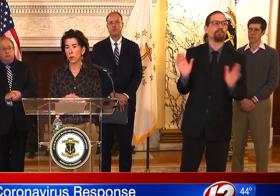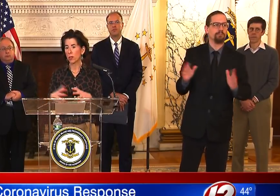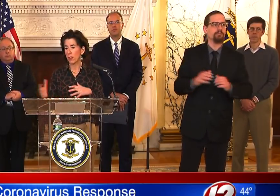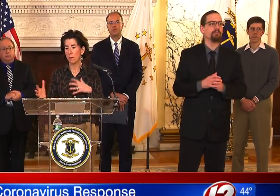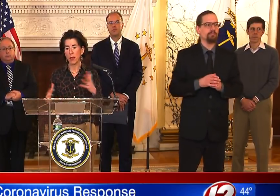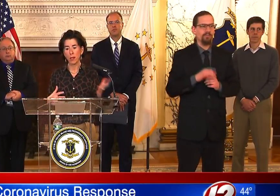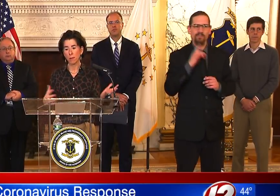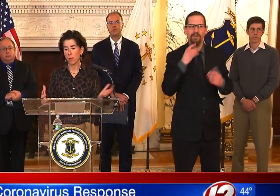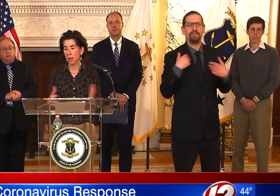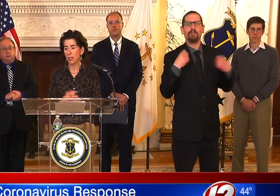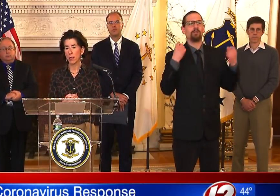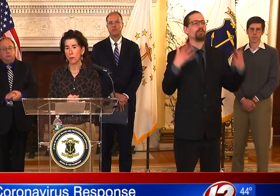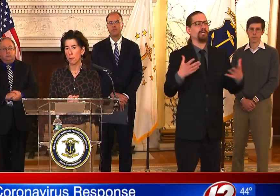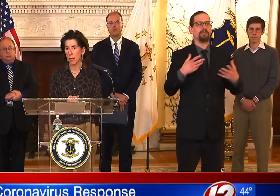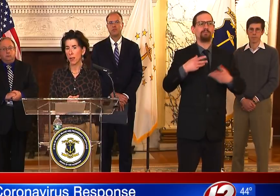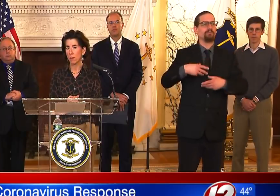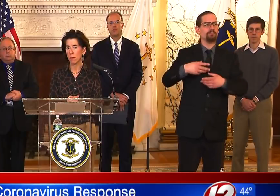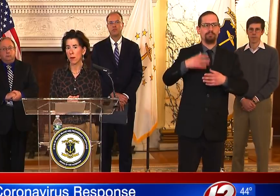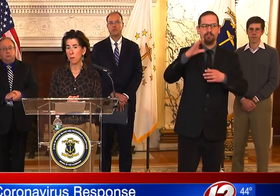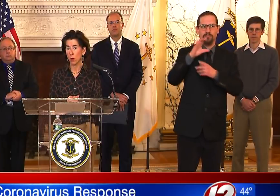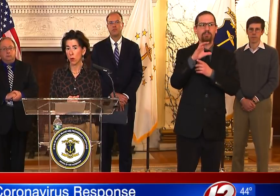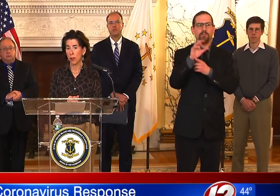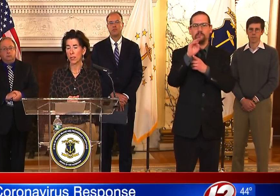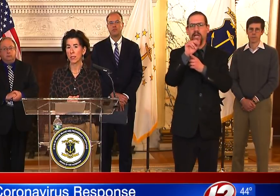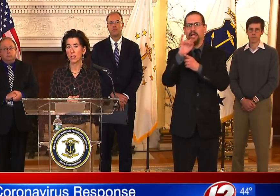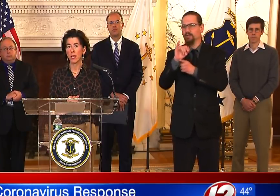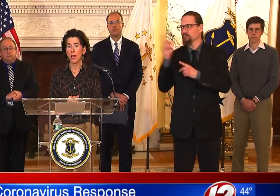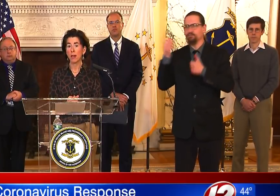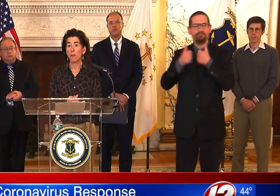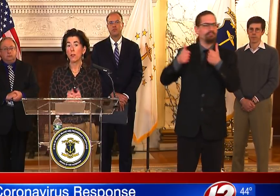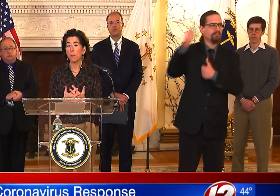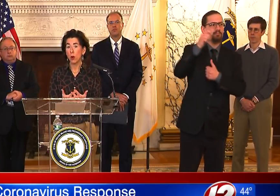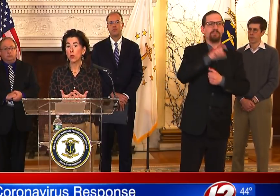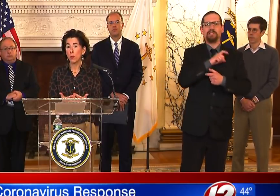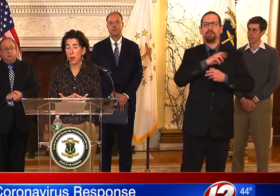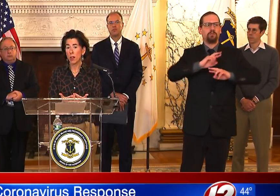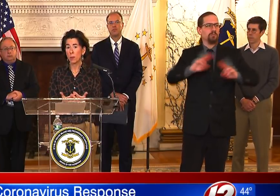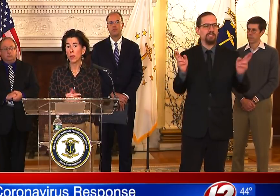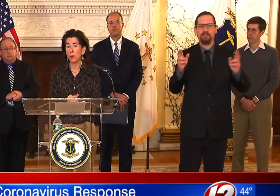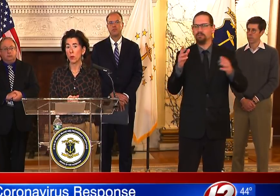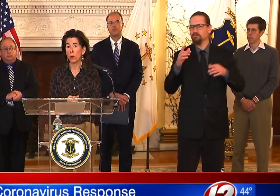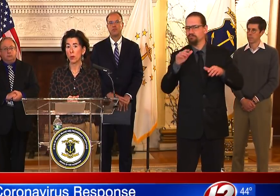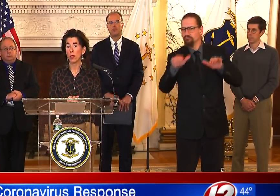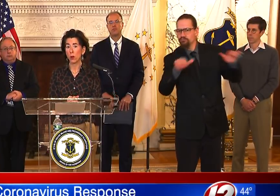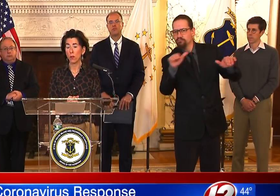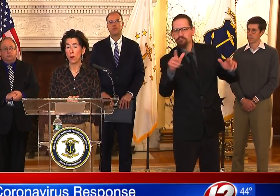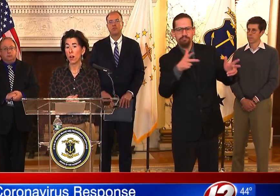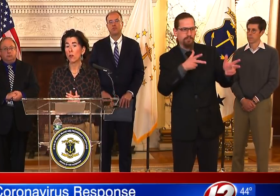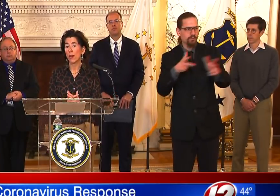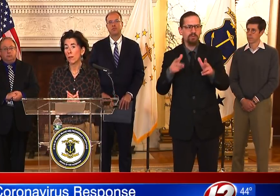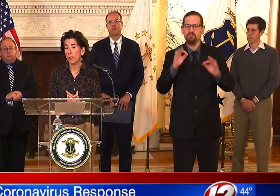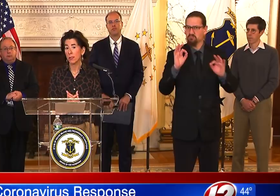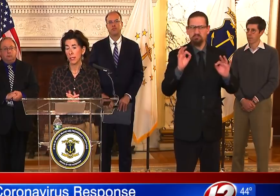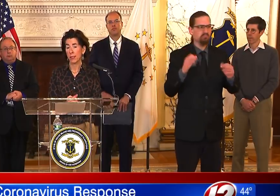TOP OF MY HEAD BUT I KNOW THE NATIONAL GUARD YESTERDAY MADE HUNDREDS OF CONTACTS. COLONEL MANNING AT HIS TUBERS HAVE BEEN IN CONTACT WITH MANY MOTORISTS.